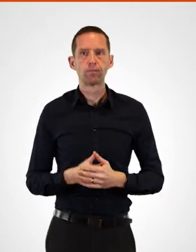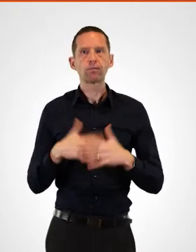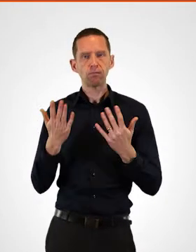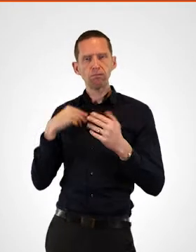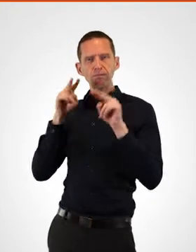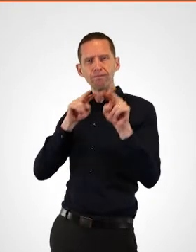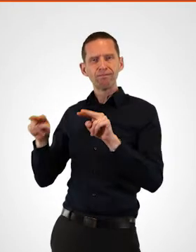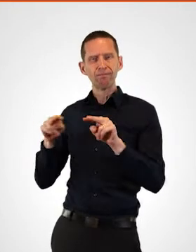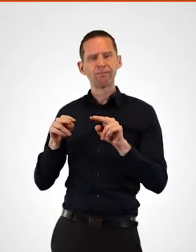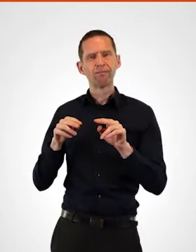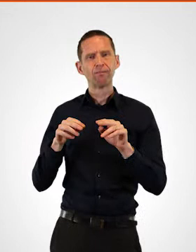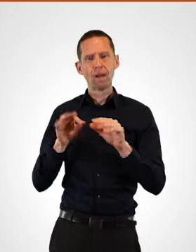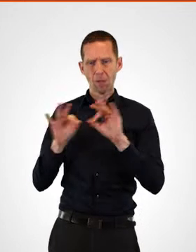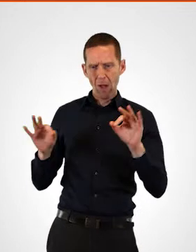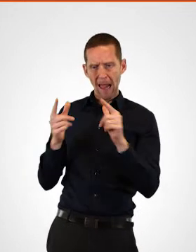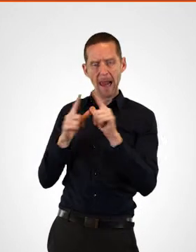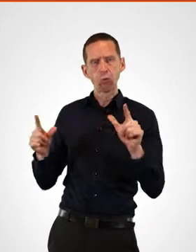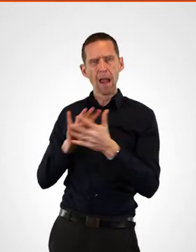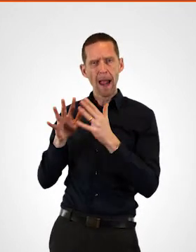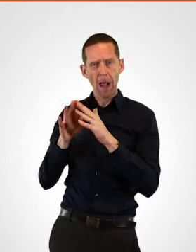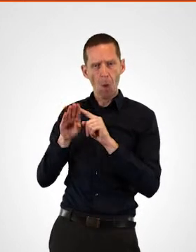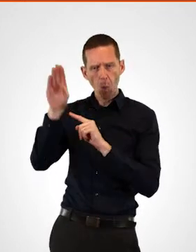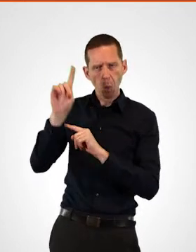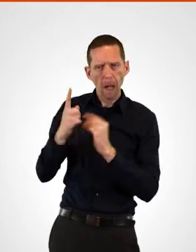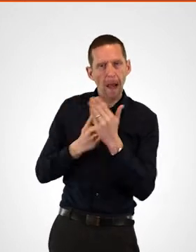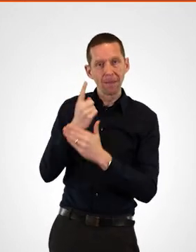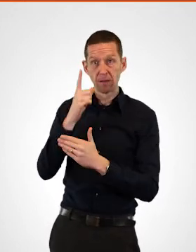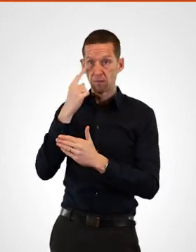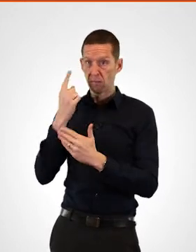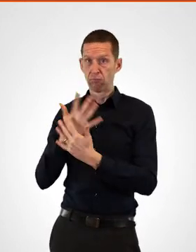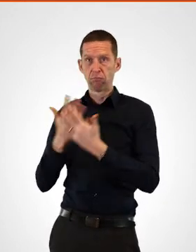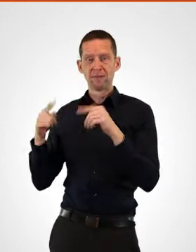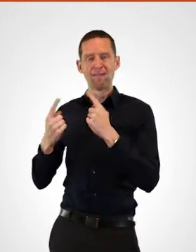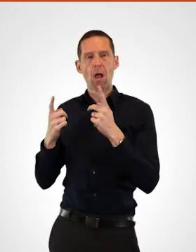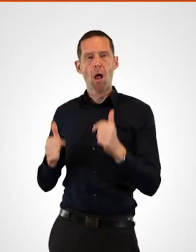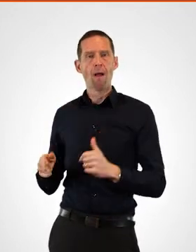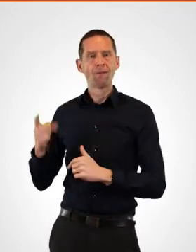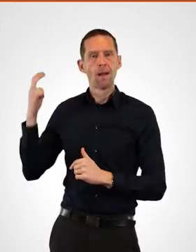we can also see I think some really striking changes in what is happening following implant.